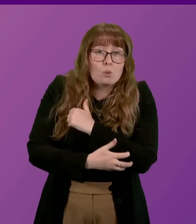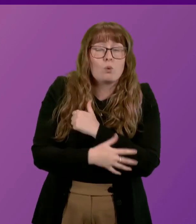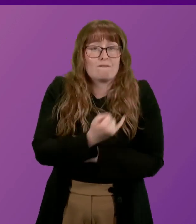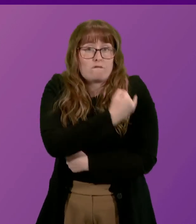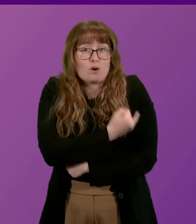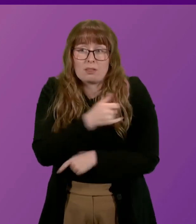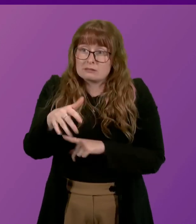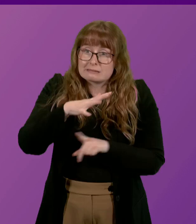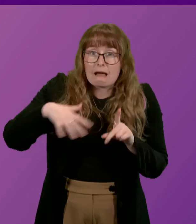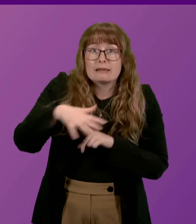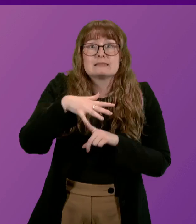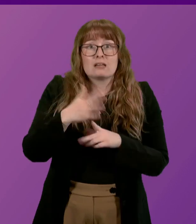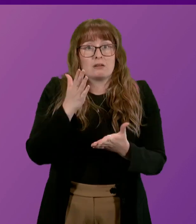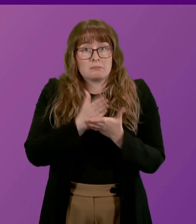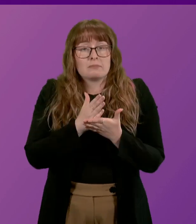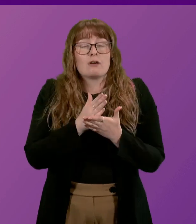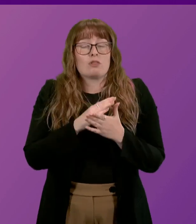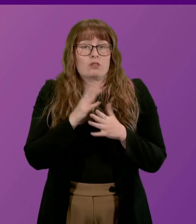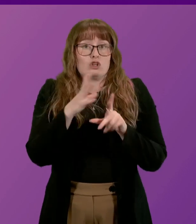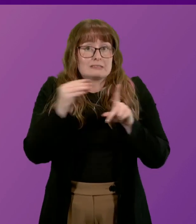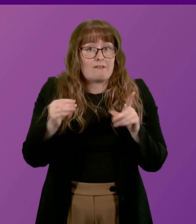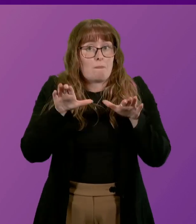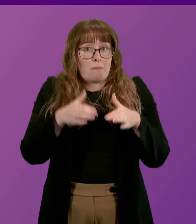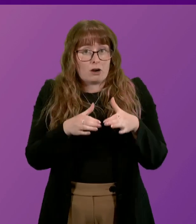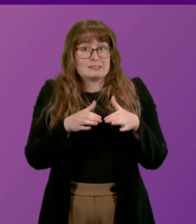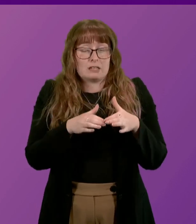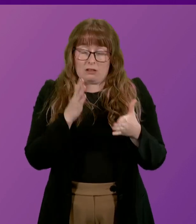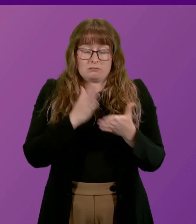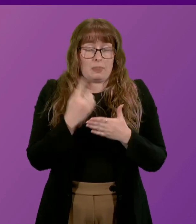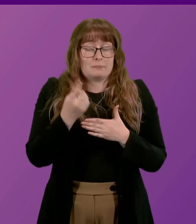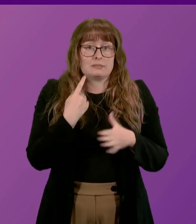the exclusive preserve of the Conservative Party got a rude awakening yesterday,